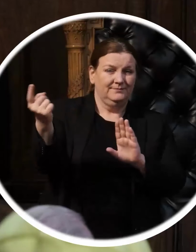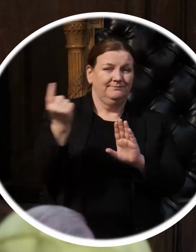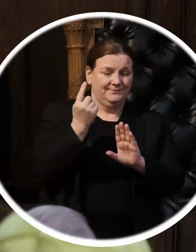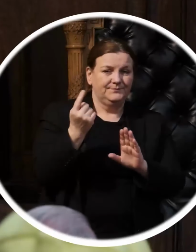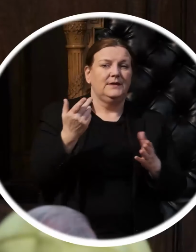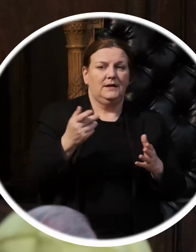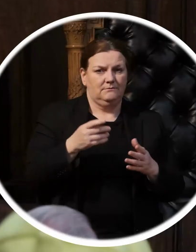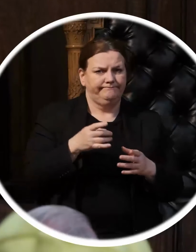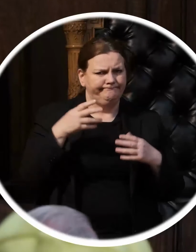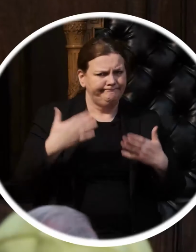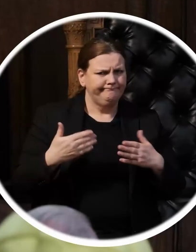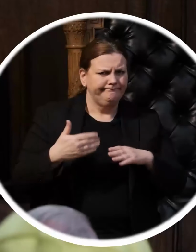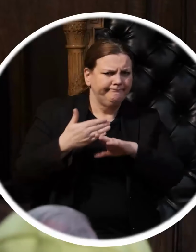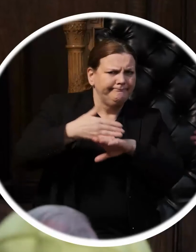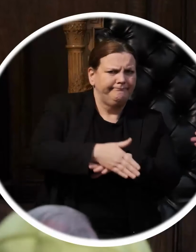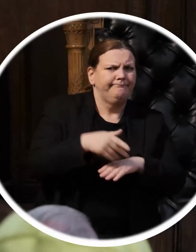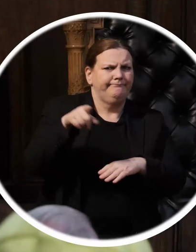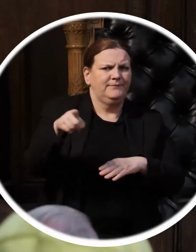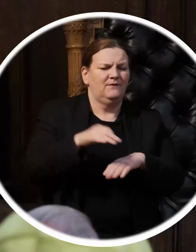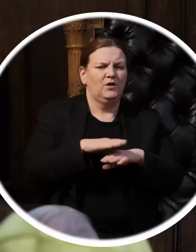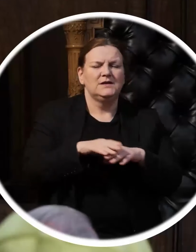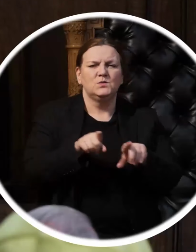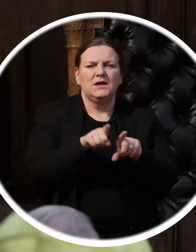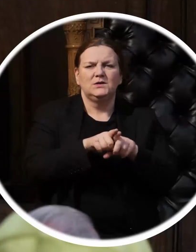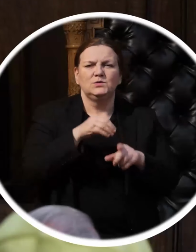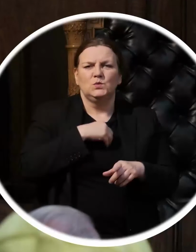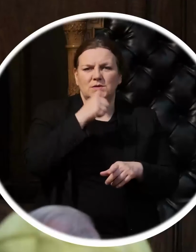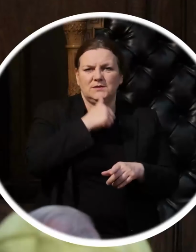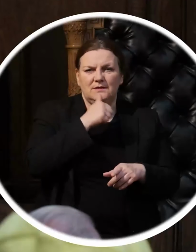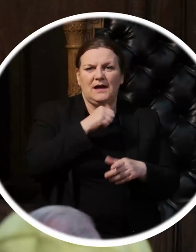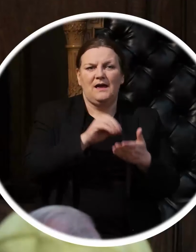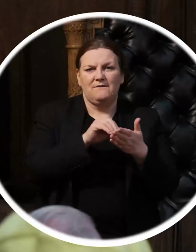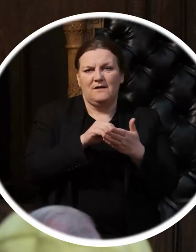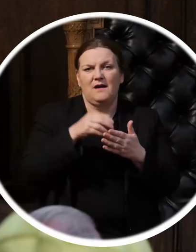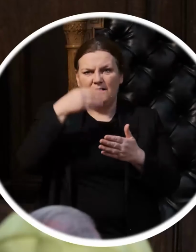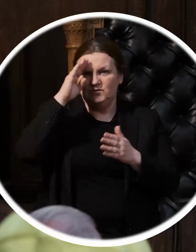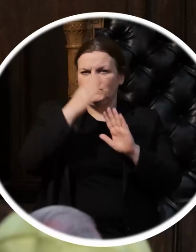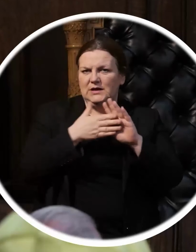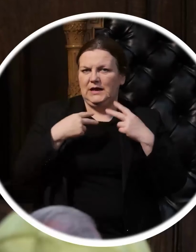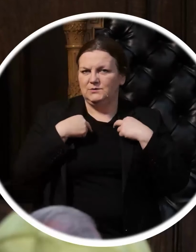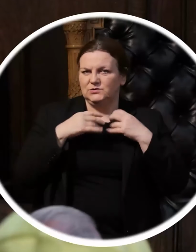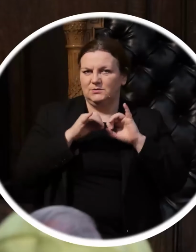And I'd also like to express my gratitude to Susan Foley Cave who is providing our sign language interpretation for us this evening,